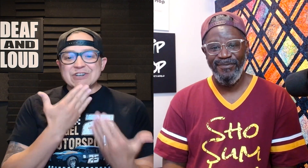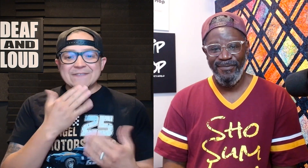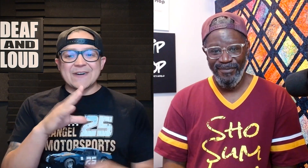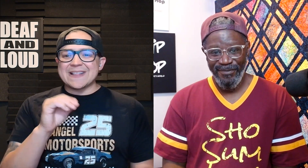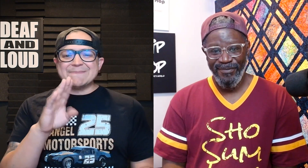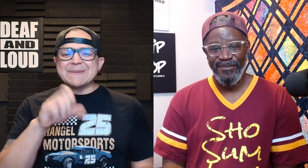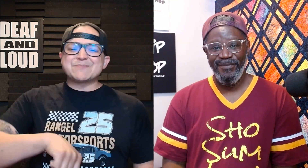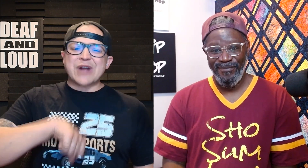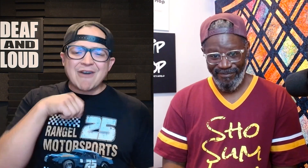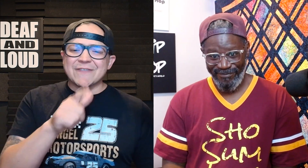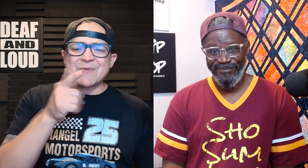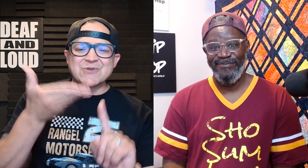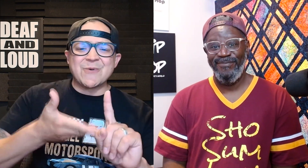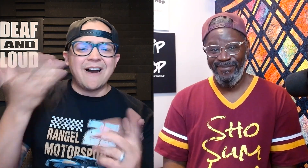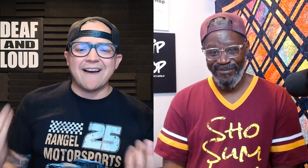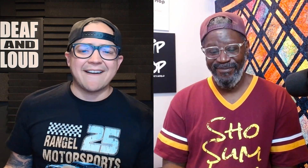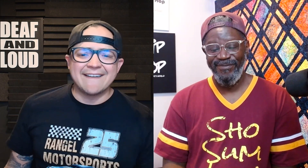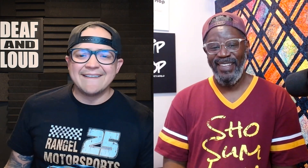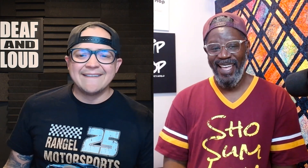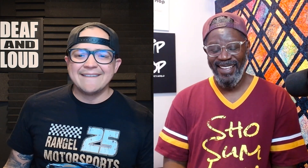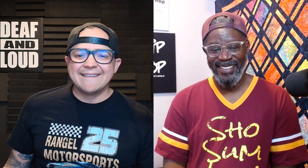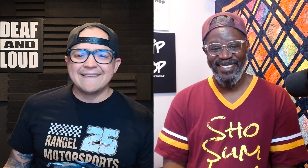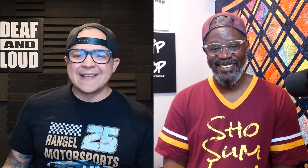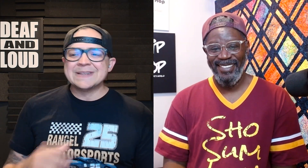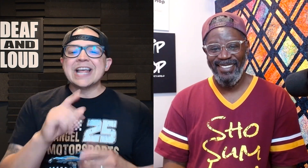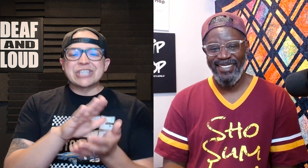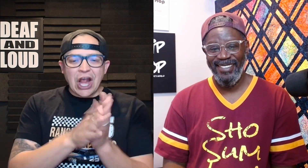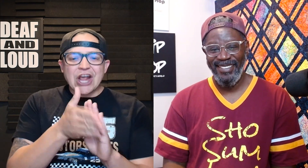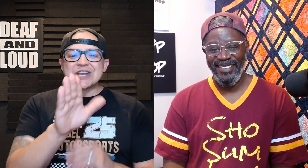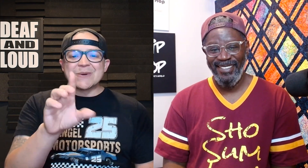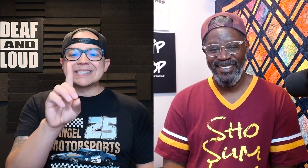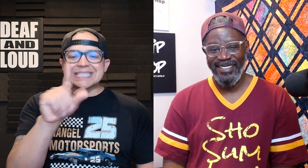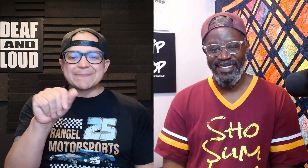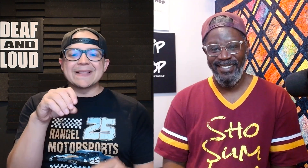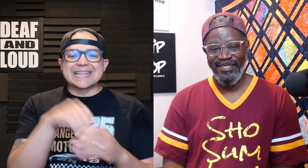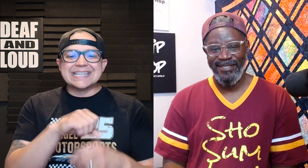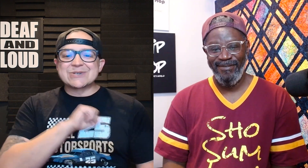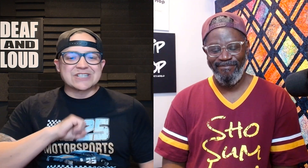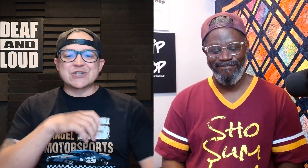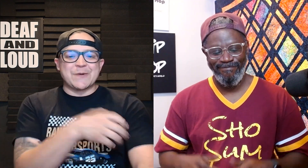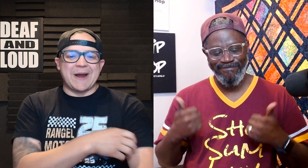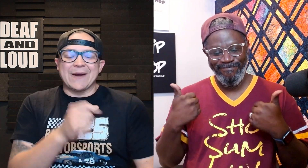grateful and be proud of who you are. Turn your disability into its superpower.